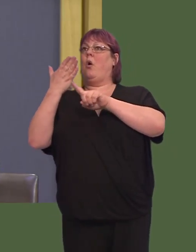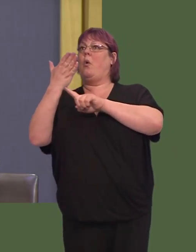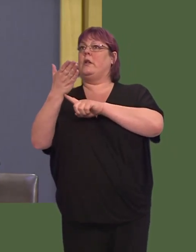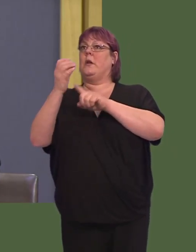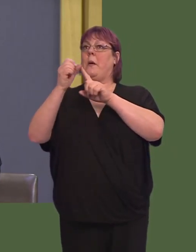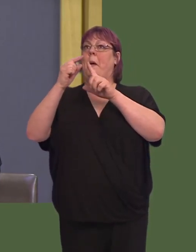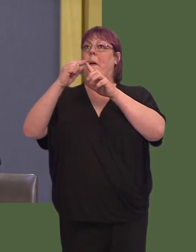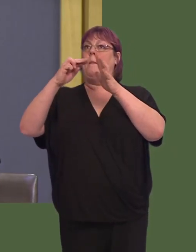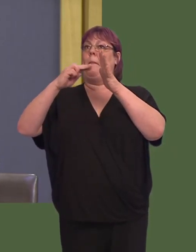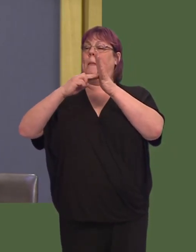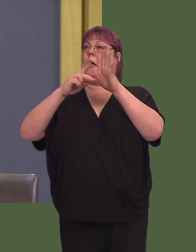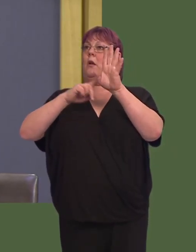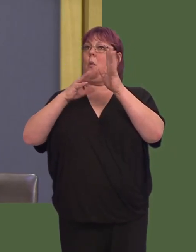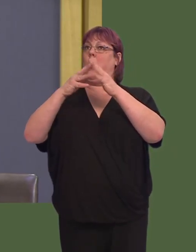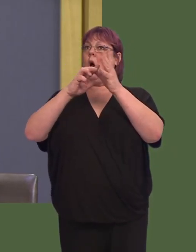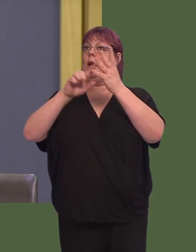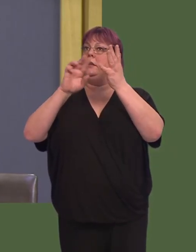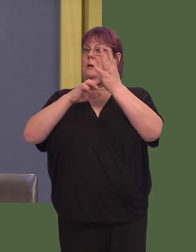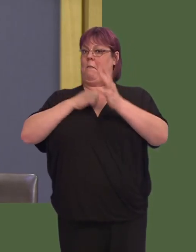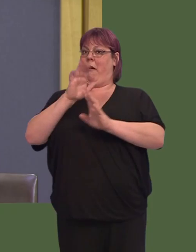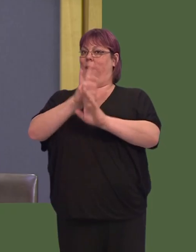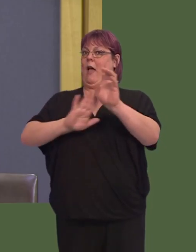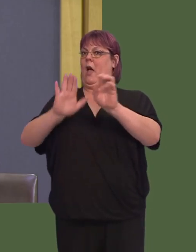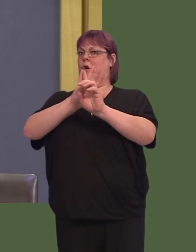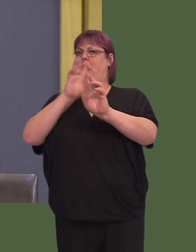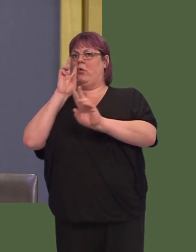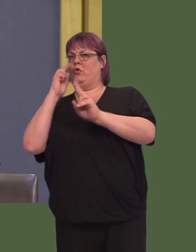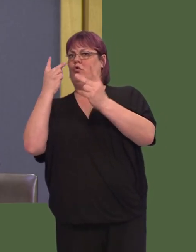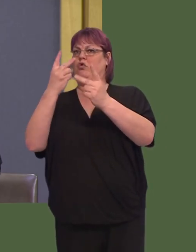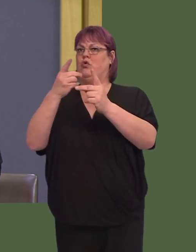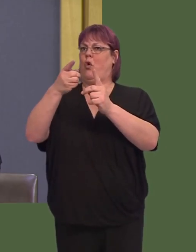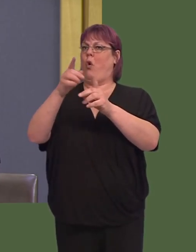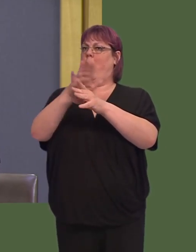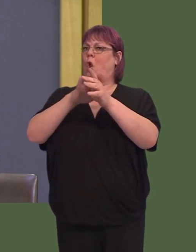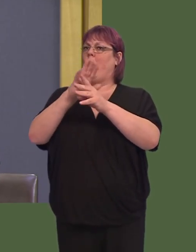in my constituency and see the positive benefits that this initiative was having, and that's